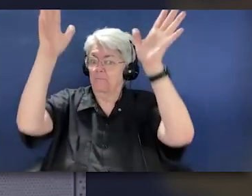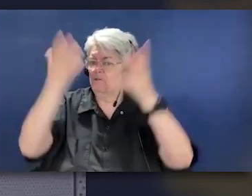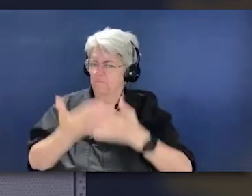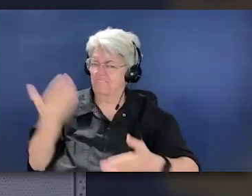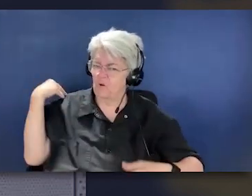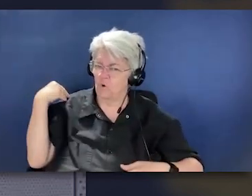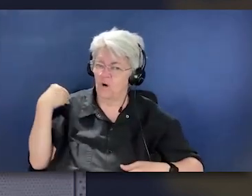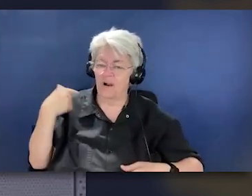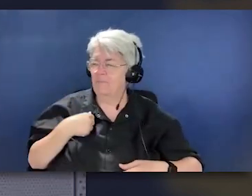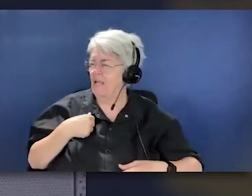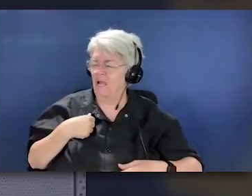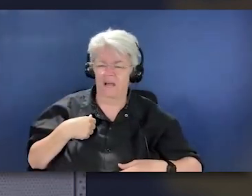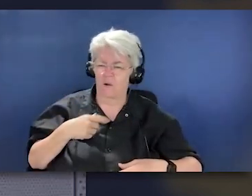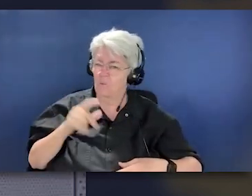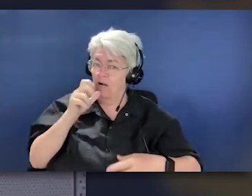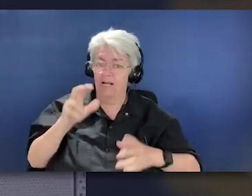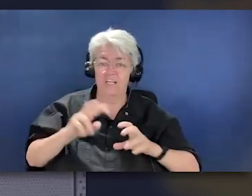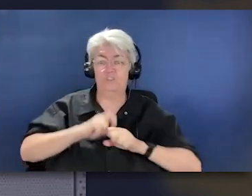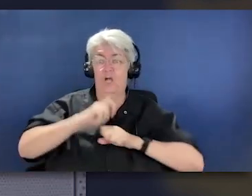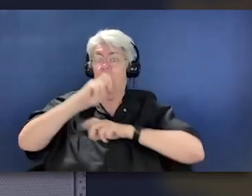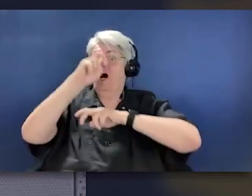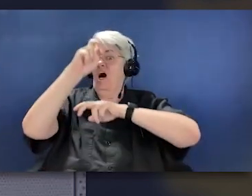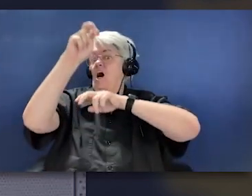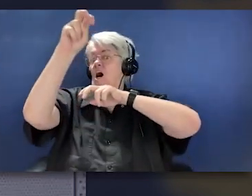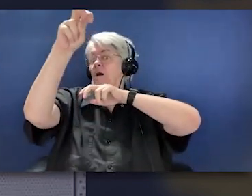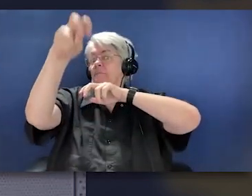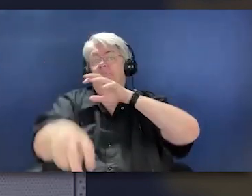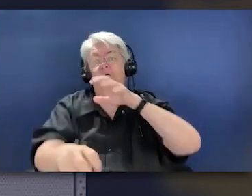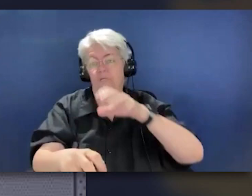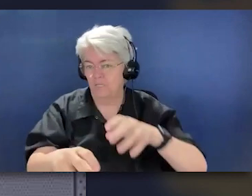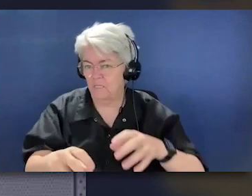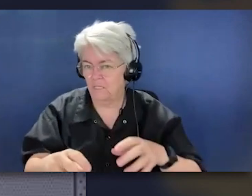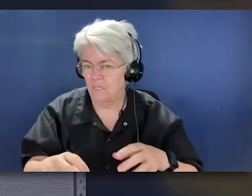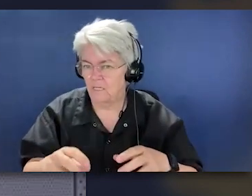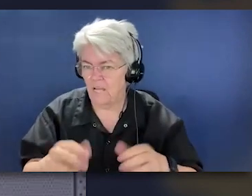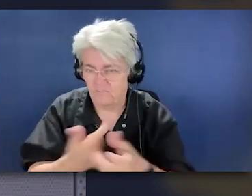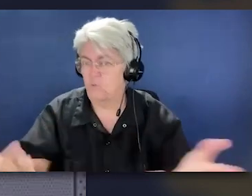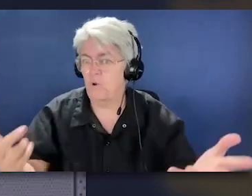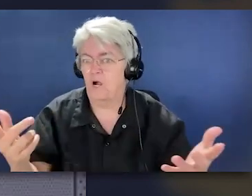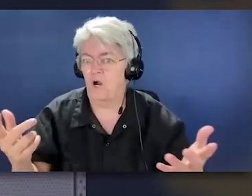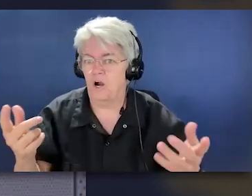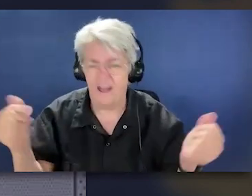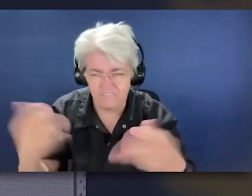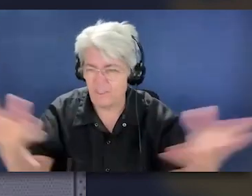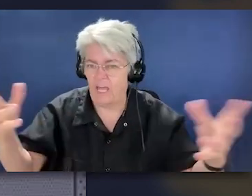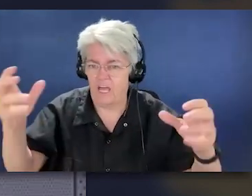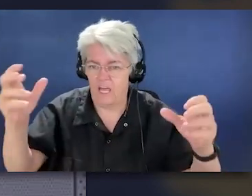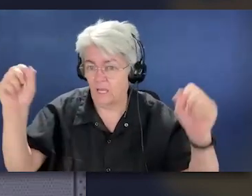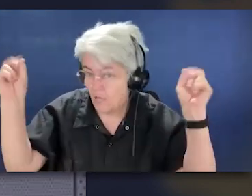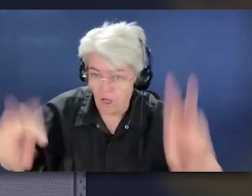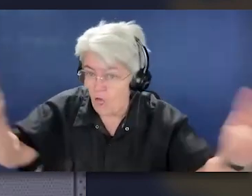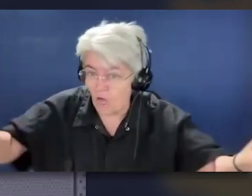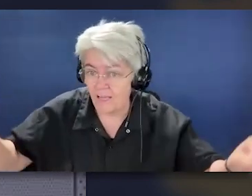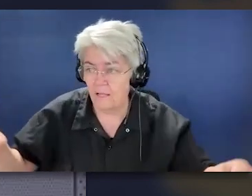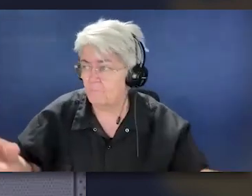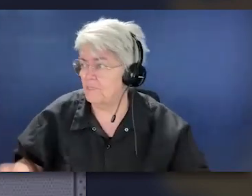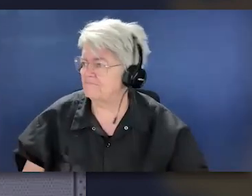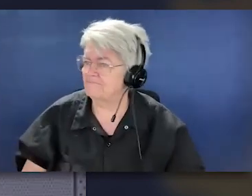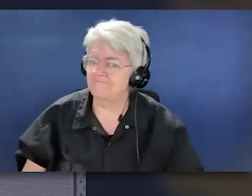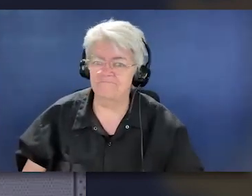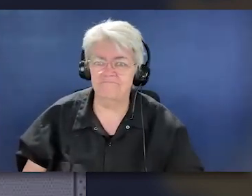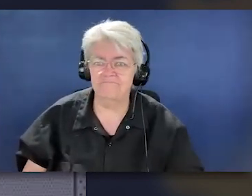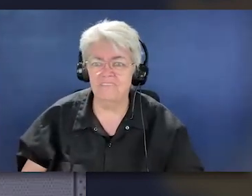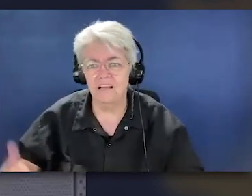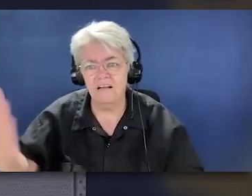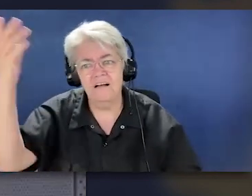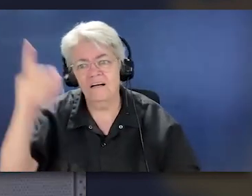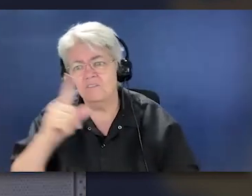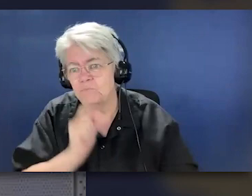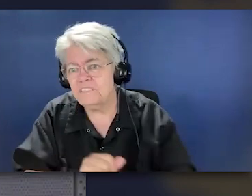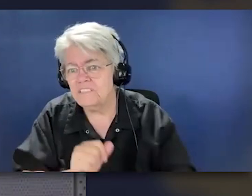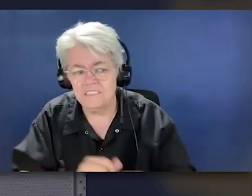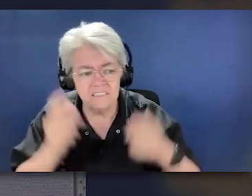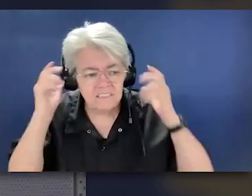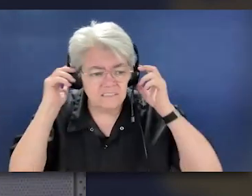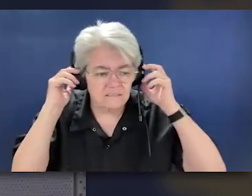really just going to leap to everywhere as fast as we can." But yes, we are. Yes, we are. So our